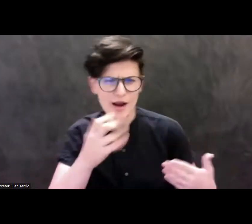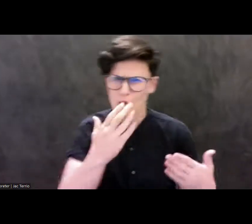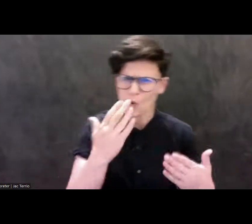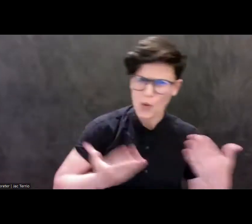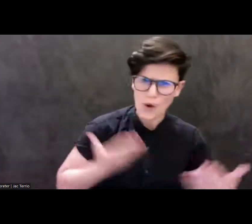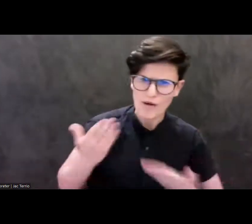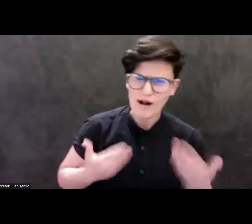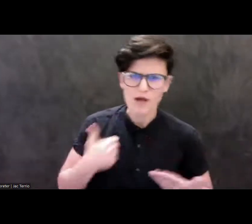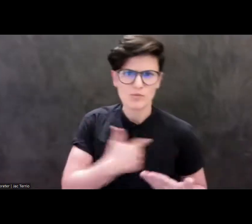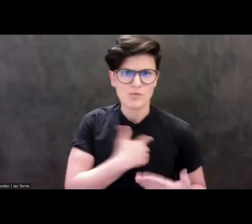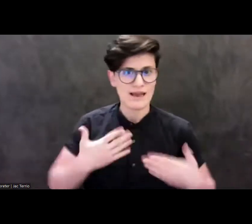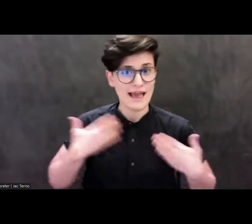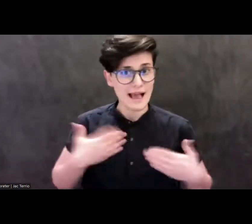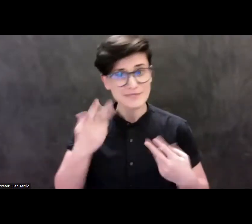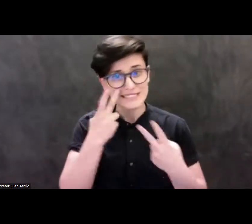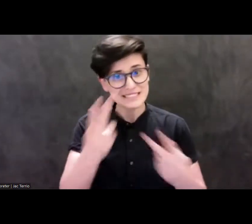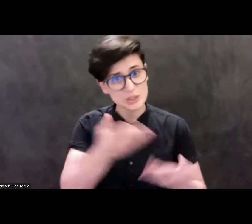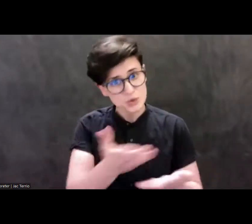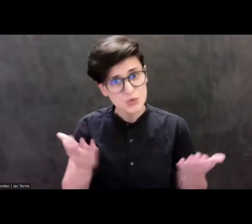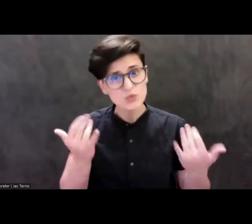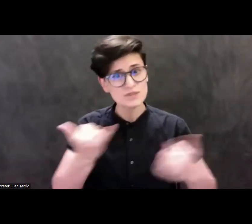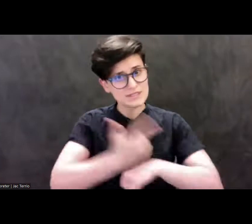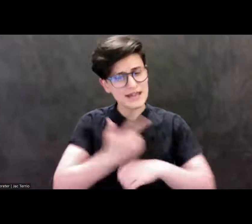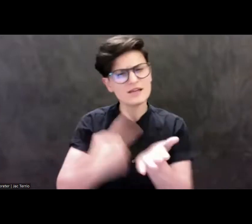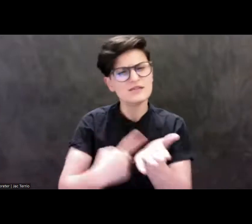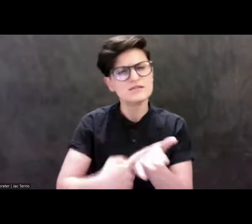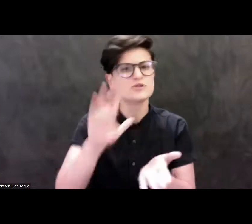you here today to talk about right it hasn't.